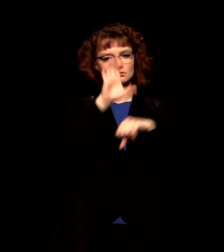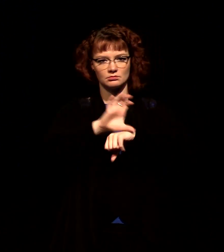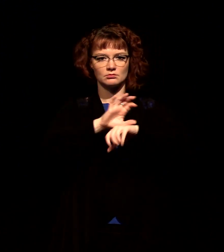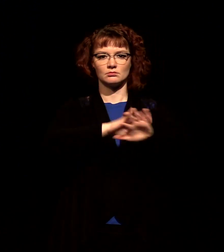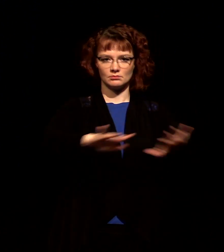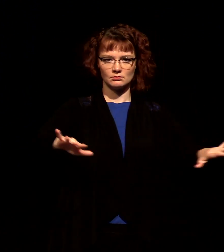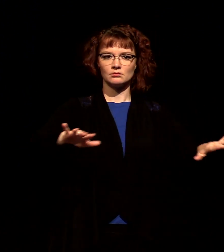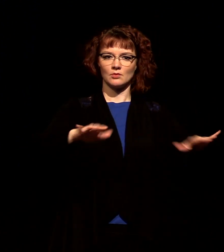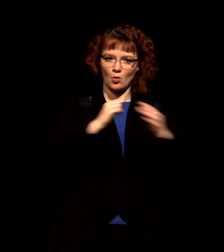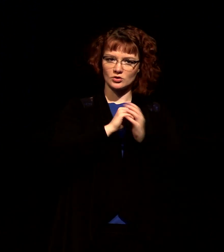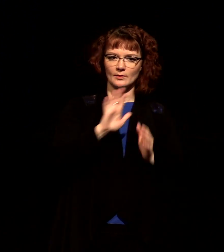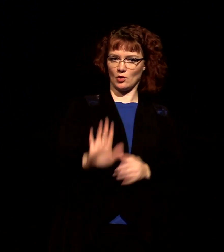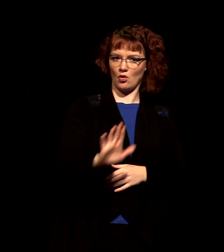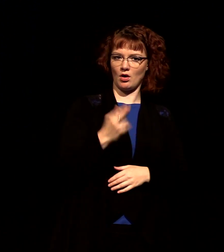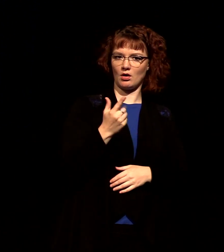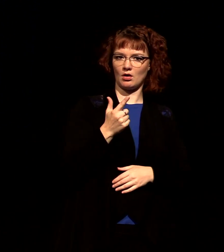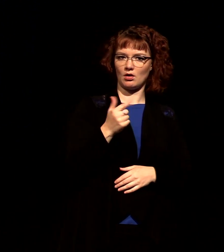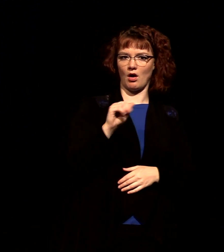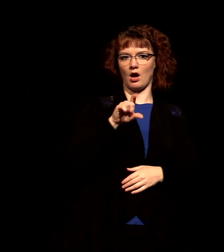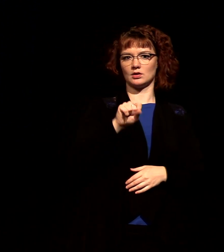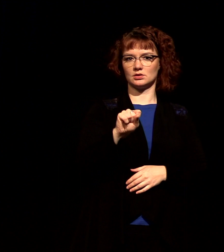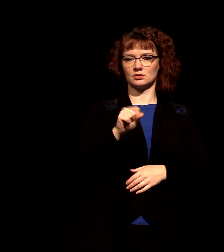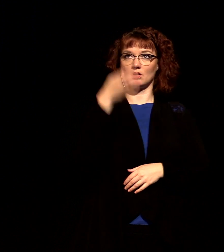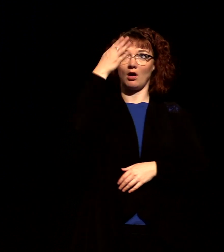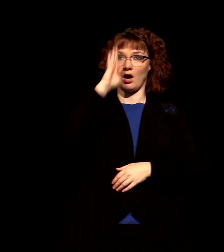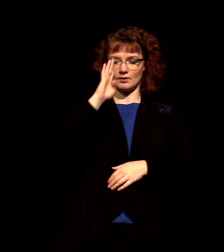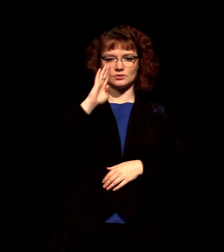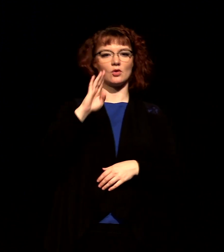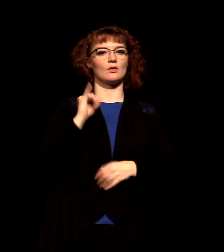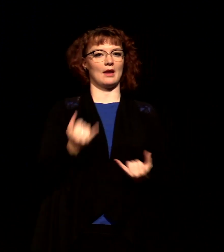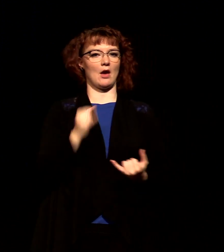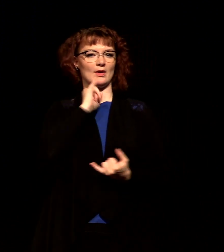this decree, that Israel come comes back and now they're